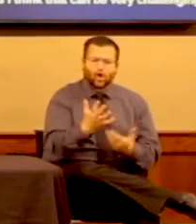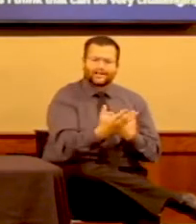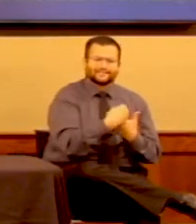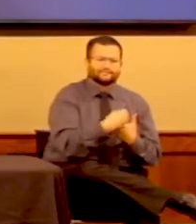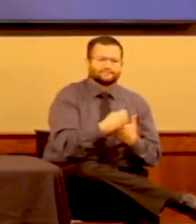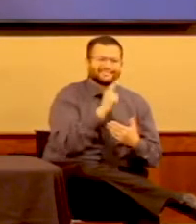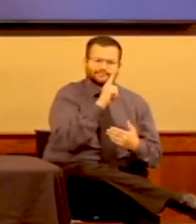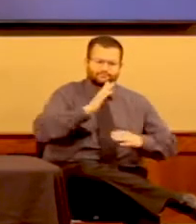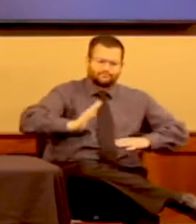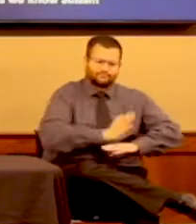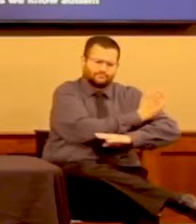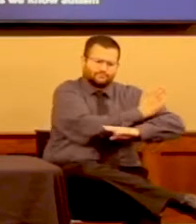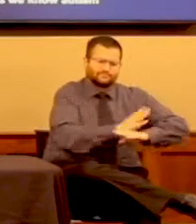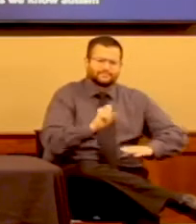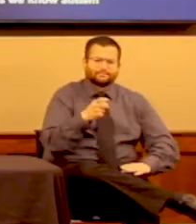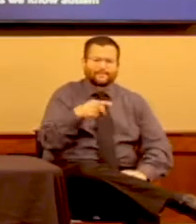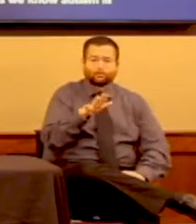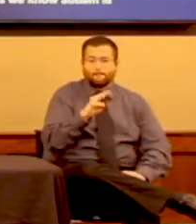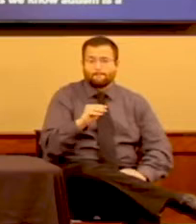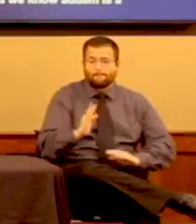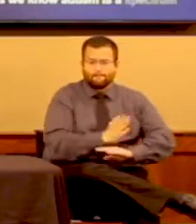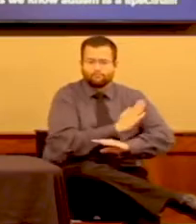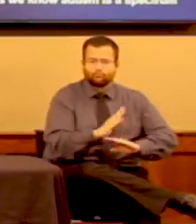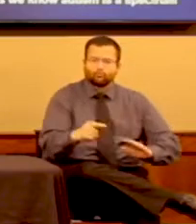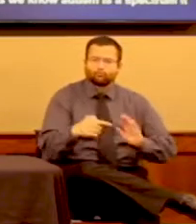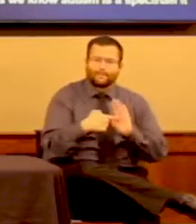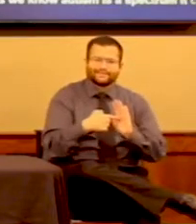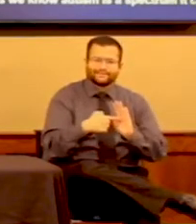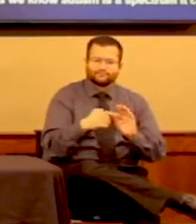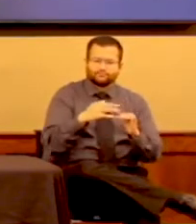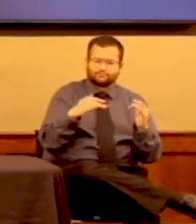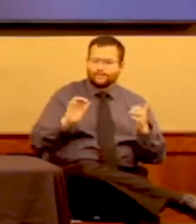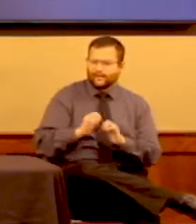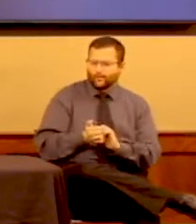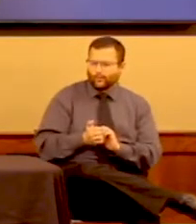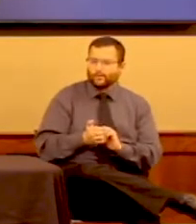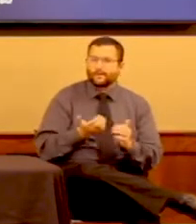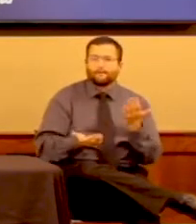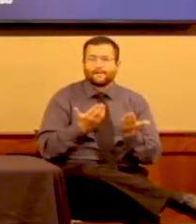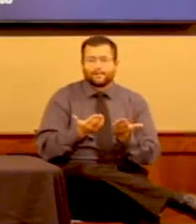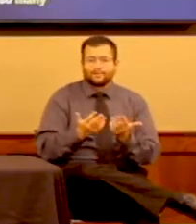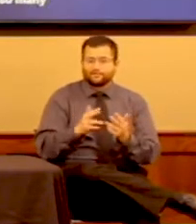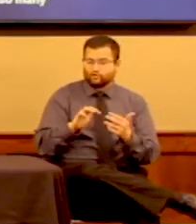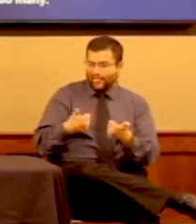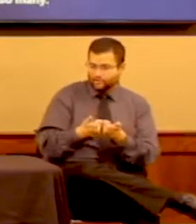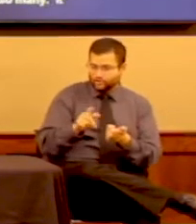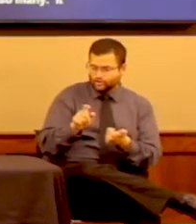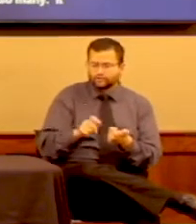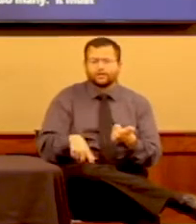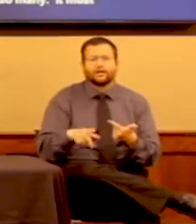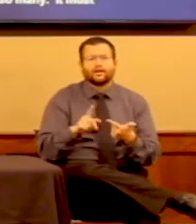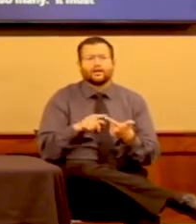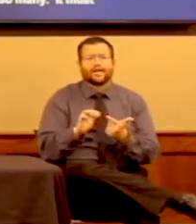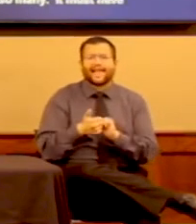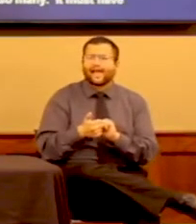a spectrum it can represent so many what what must have been challenging and how